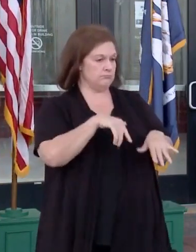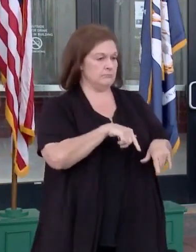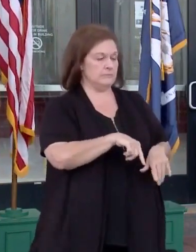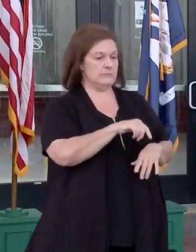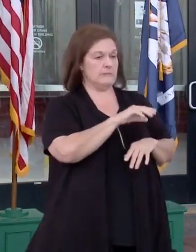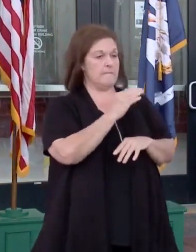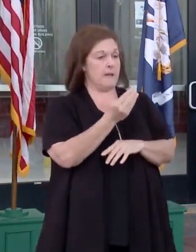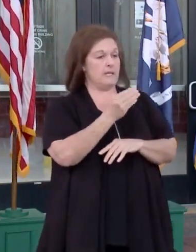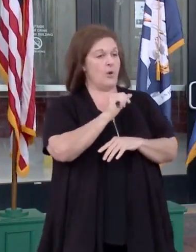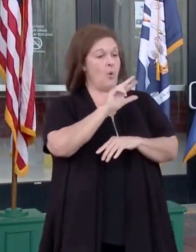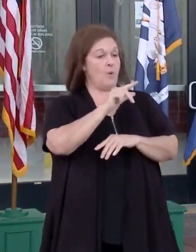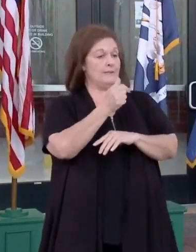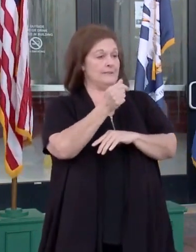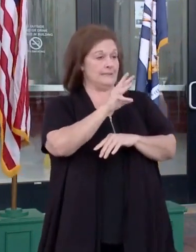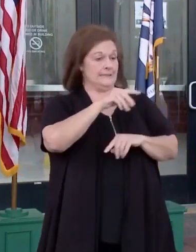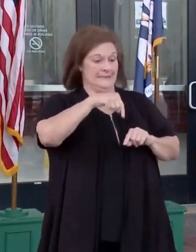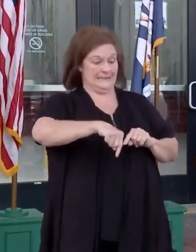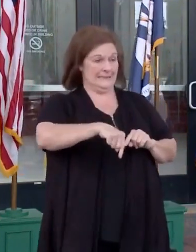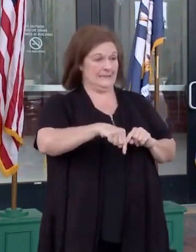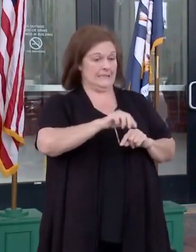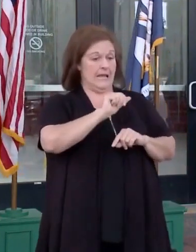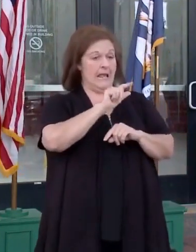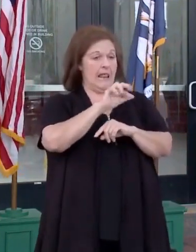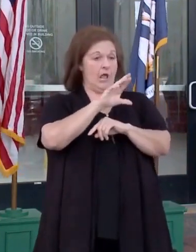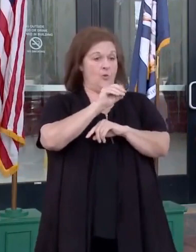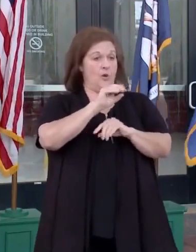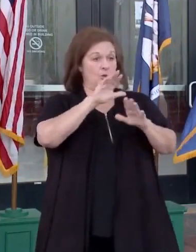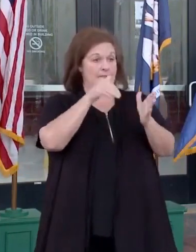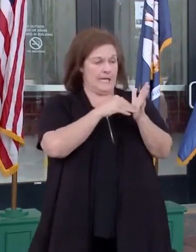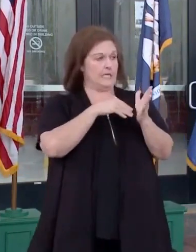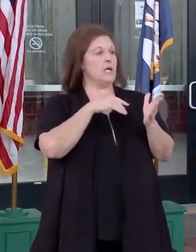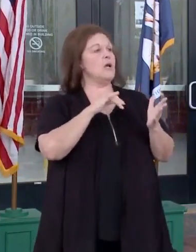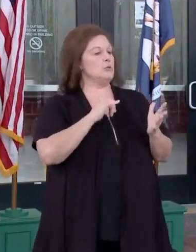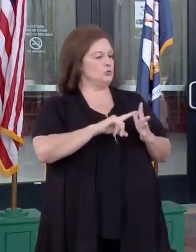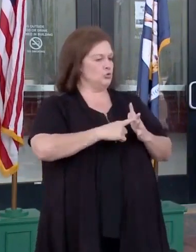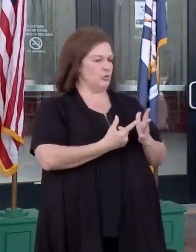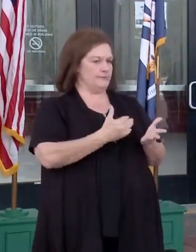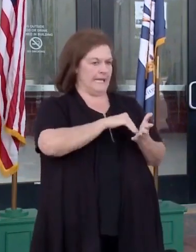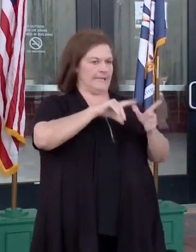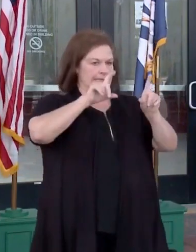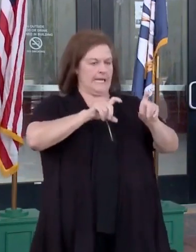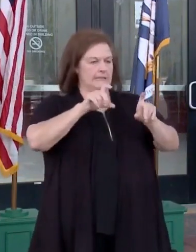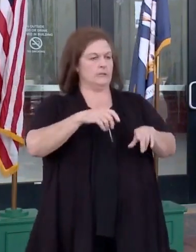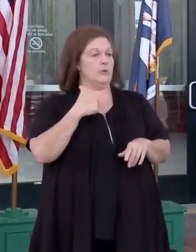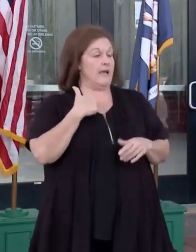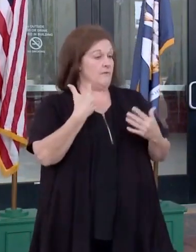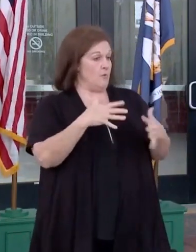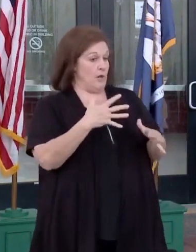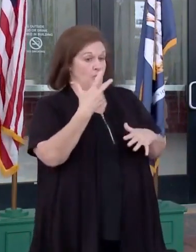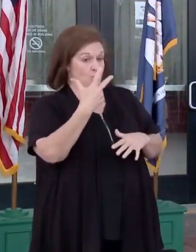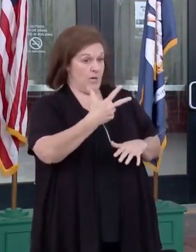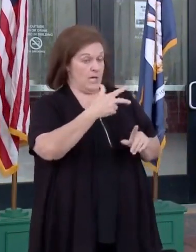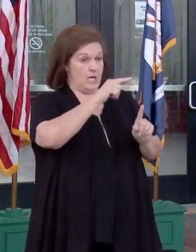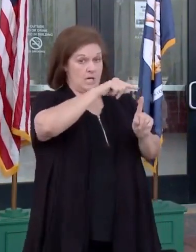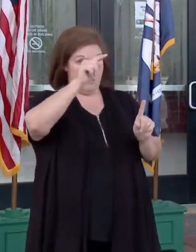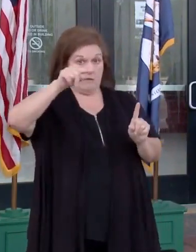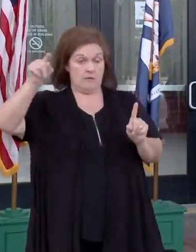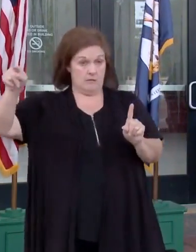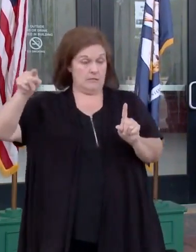16th. Right here, we're gonna come back to testing here. We've hosted free community testing. It's something that I'm personally very proud of. We have